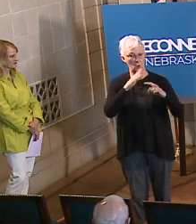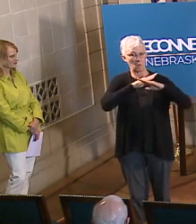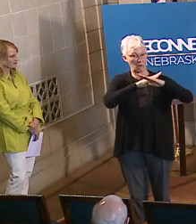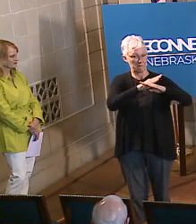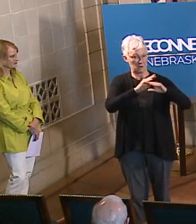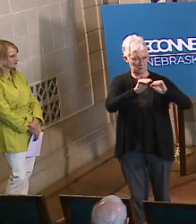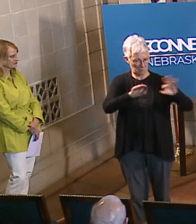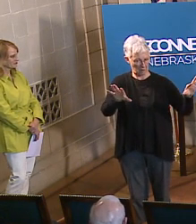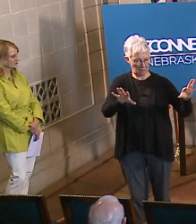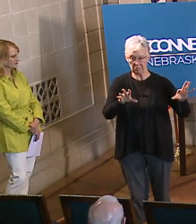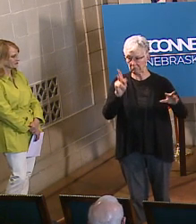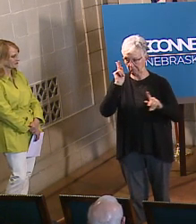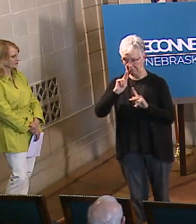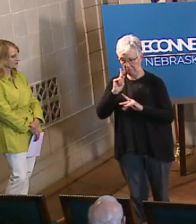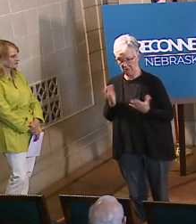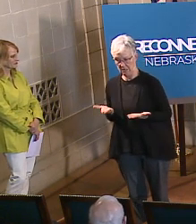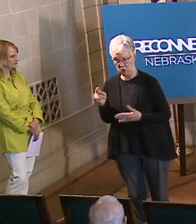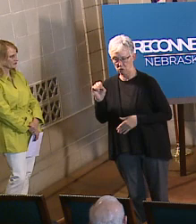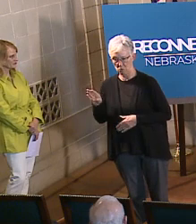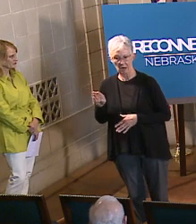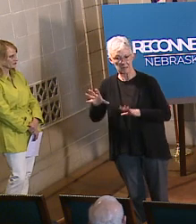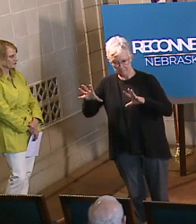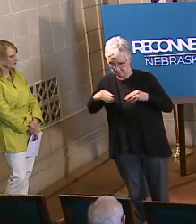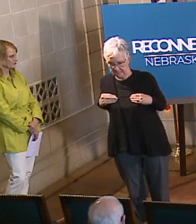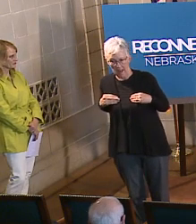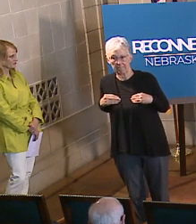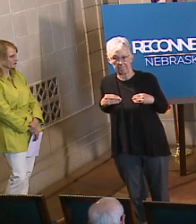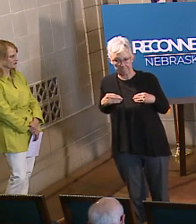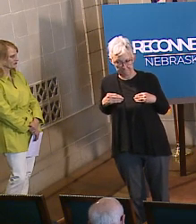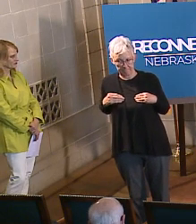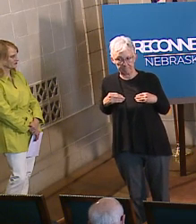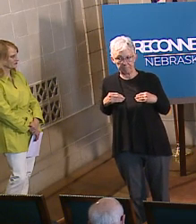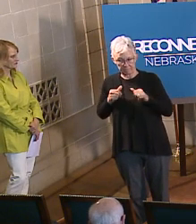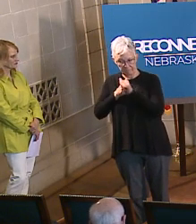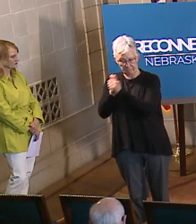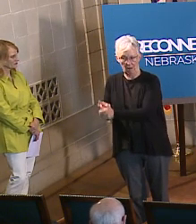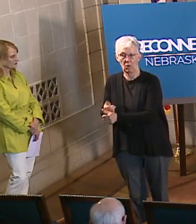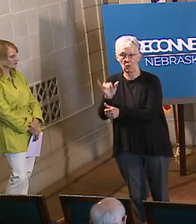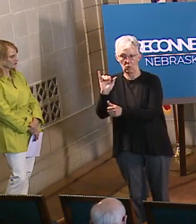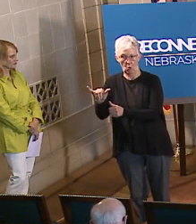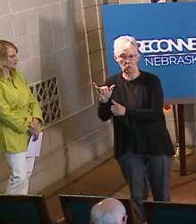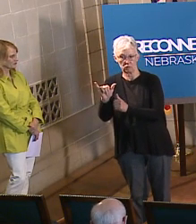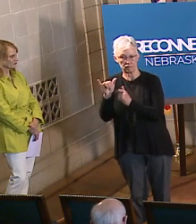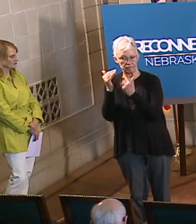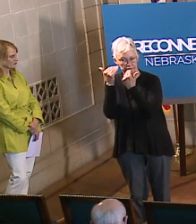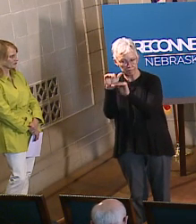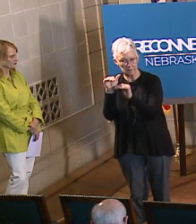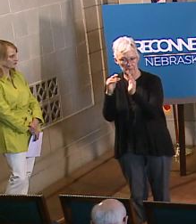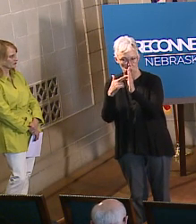ABOUT THE STEPS THEY COULD TAKE, DID WHAT THEY ALWAYS DID. THEY TAKE CARE OF THEIR NEIGHBORS. THEY STEP UP AND DO THE RIGHT